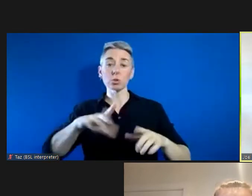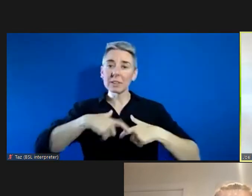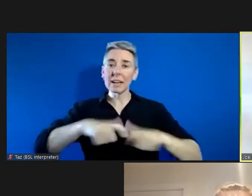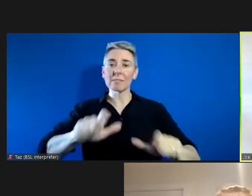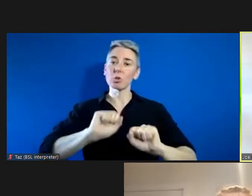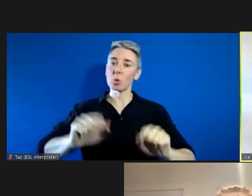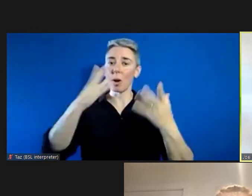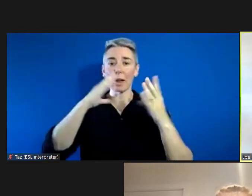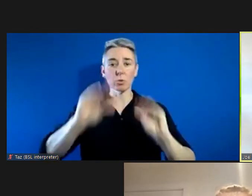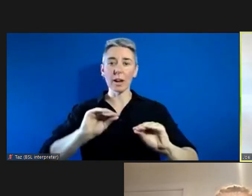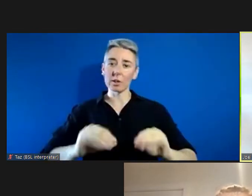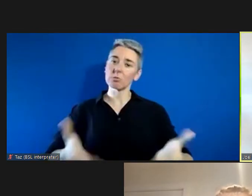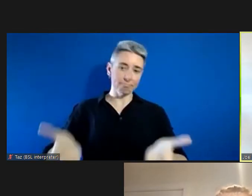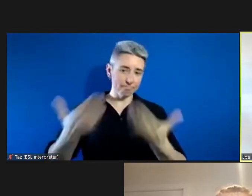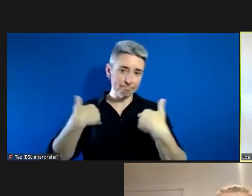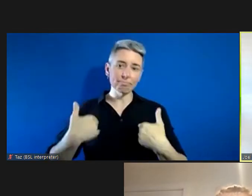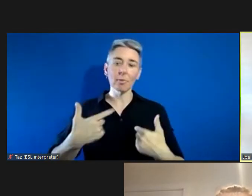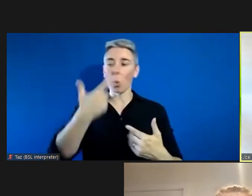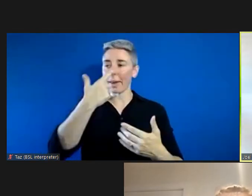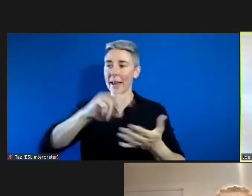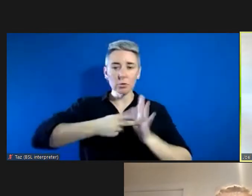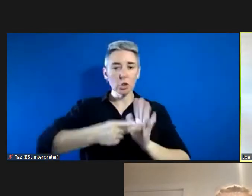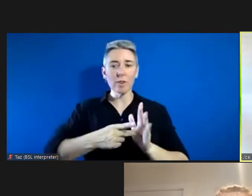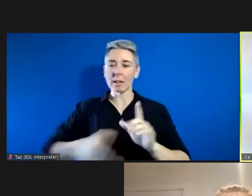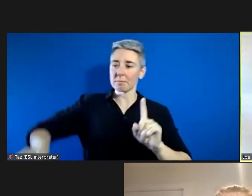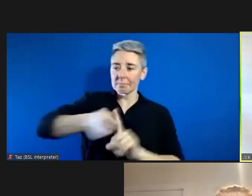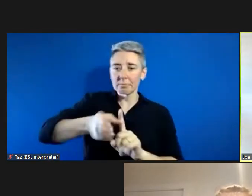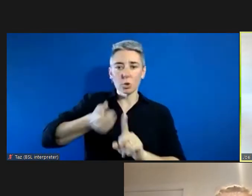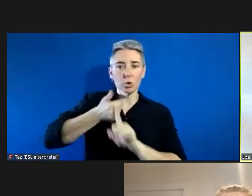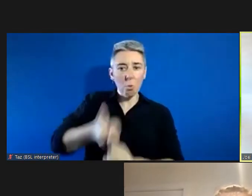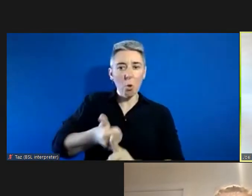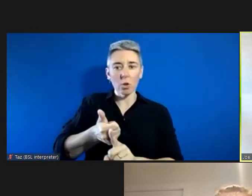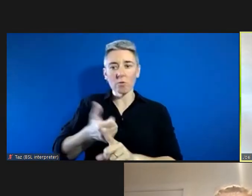academic and pastoral support we provide takes them from start to the finish.